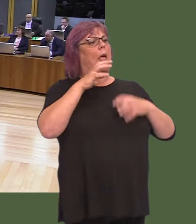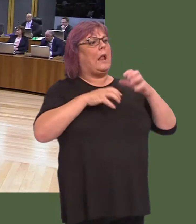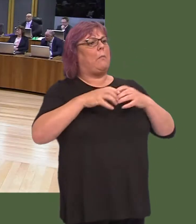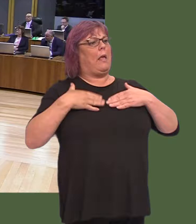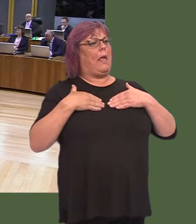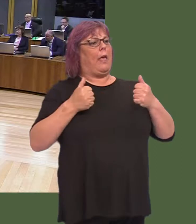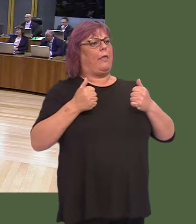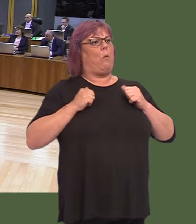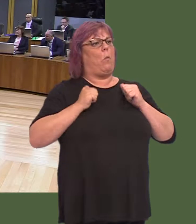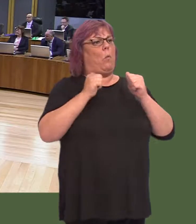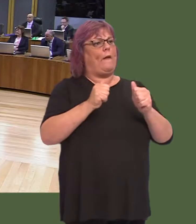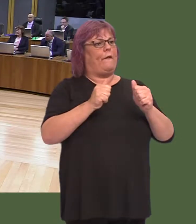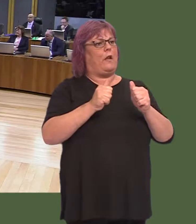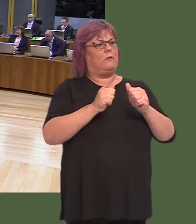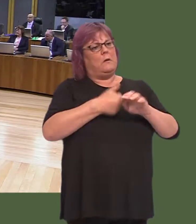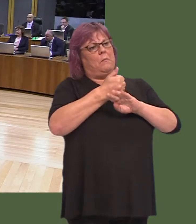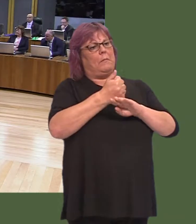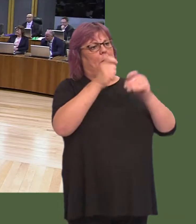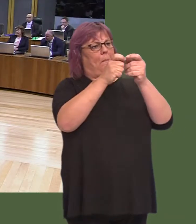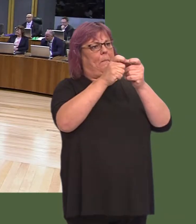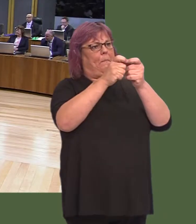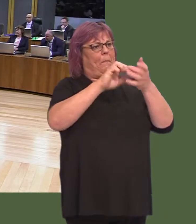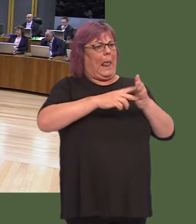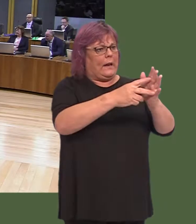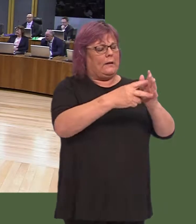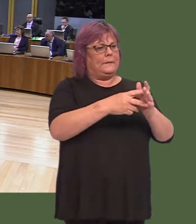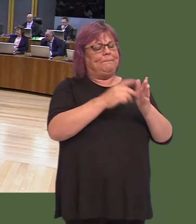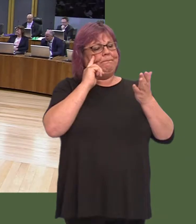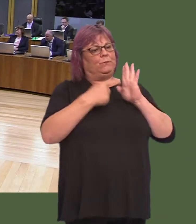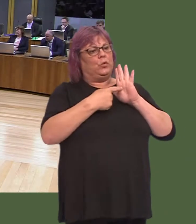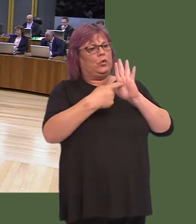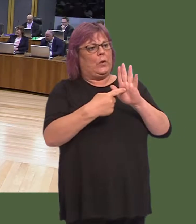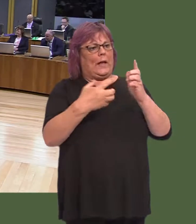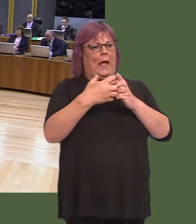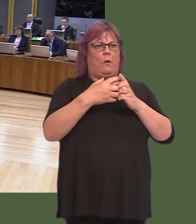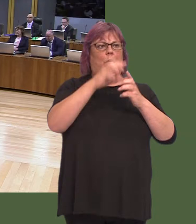welfare framework implementation planósnappily titledósets out the framework group and Welsh